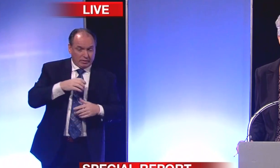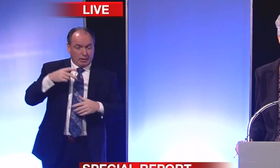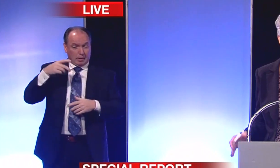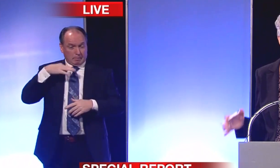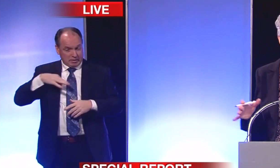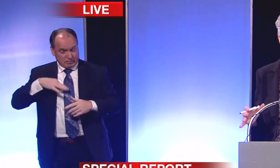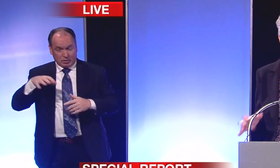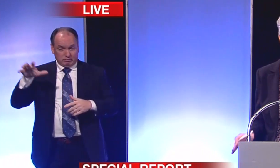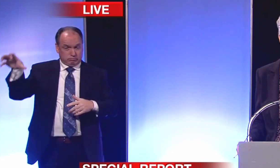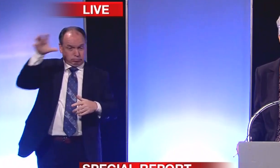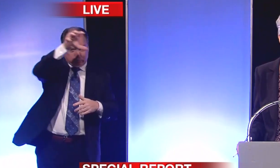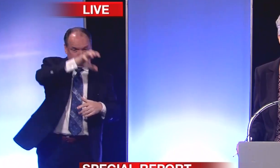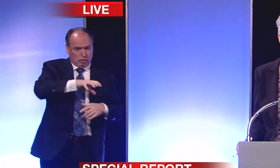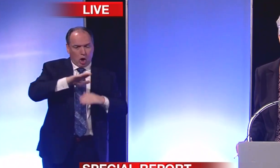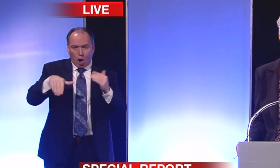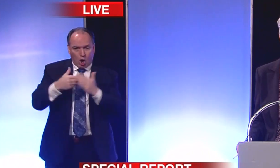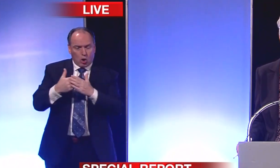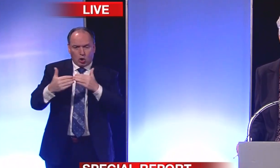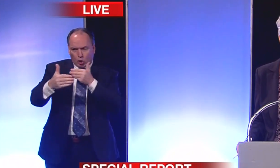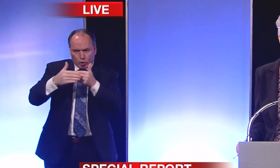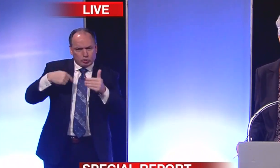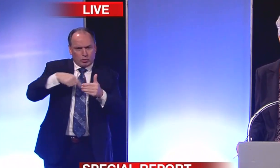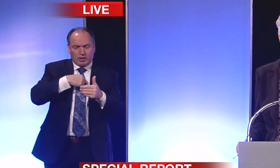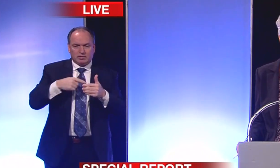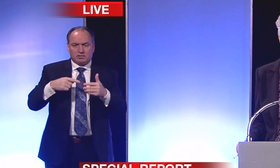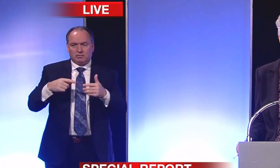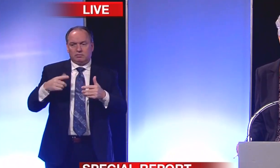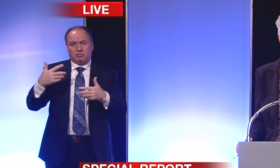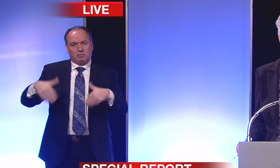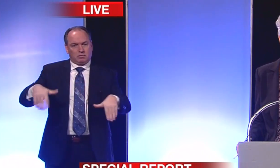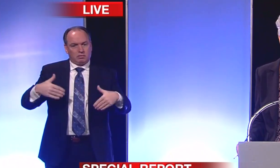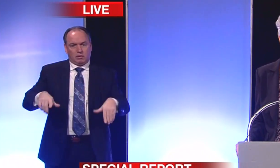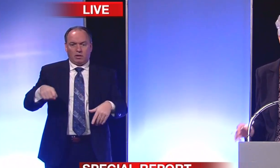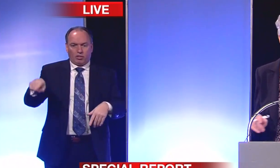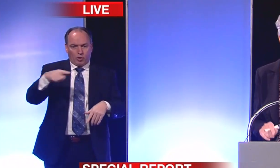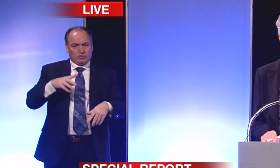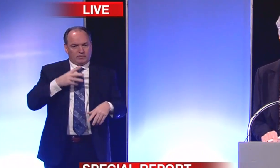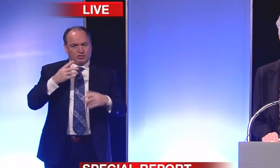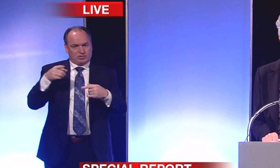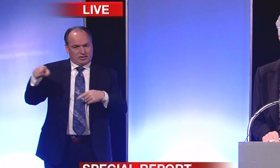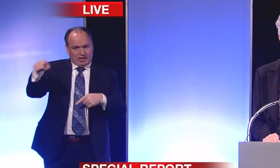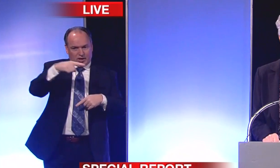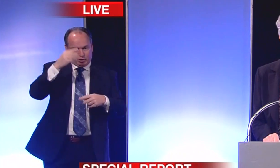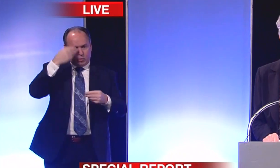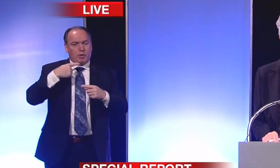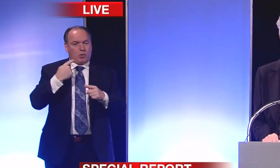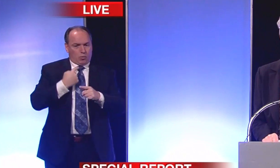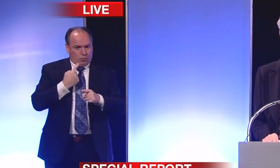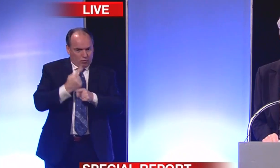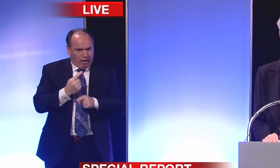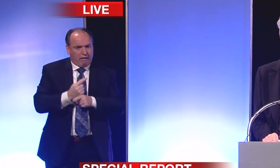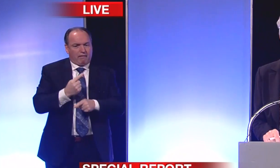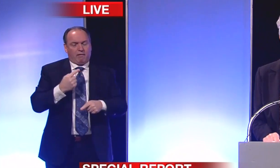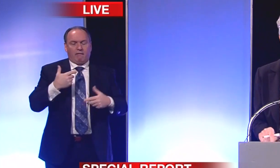THAT IS WHY WE FELT WE HAD TO MAKE THIS AN ORDER AND GO FURTHER BECAUSE WE SEE WHAT'S HAPPENING IN THE COMMUNITIES SURROUND US THAT WE HAVE CLOSE